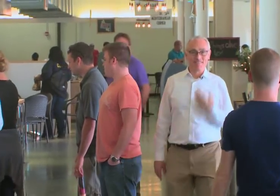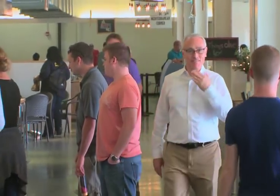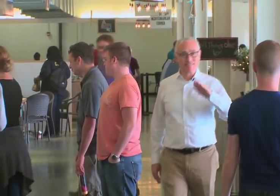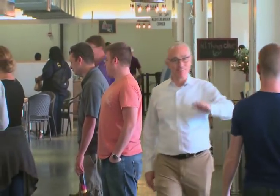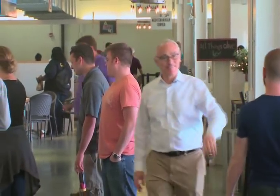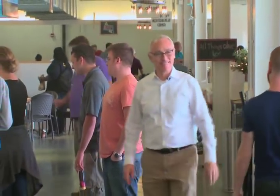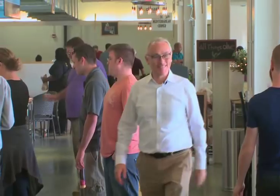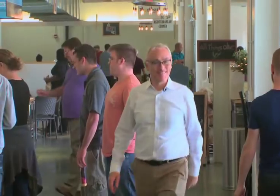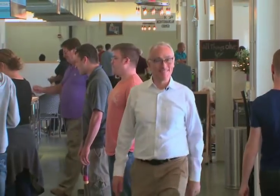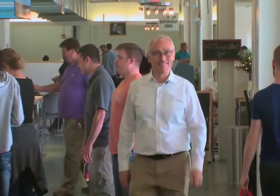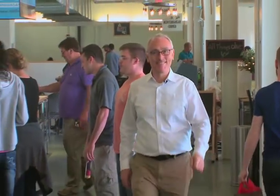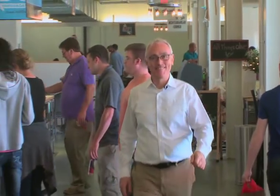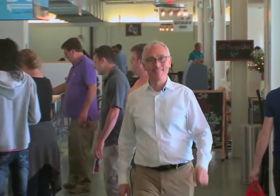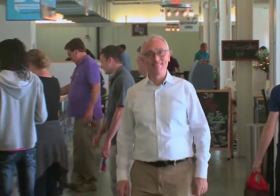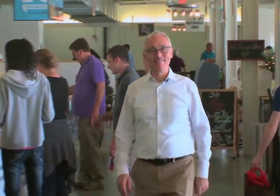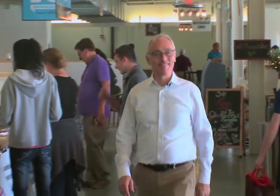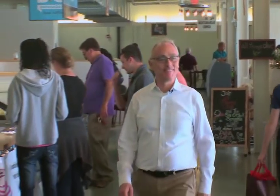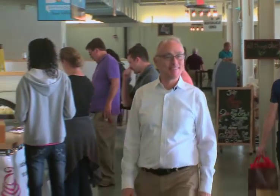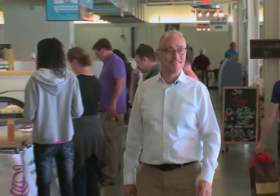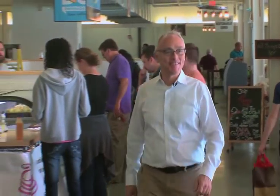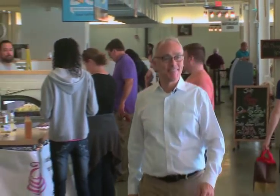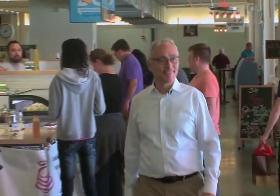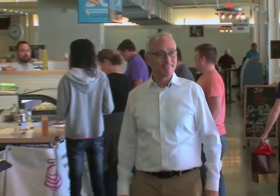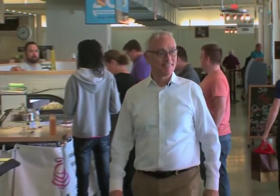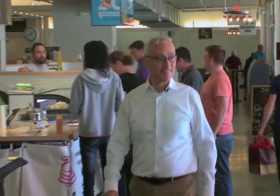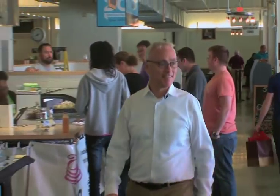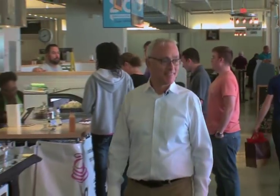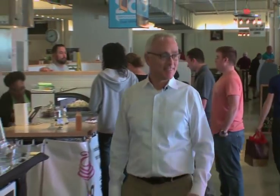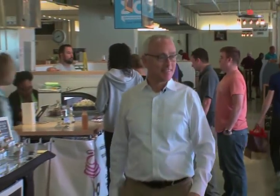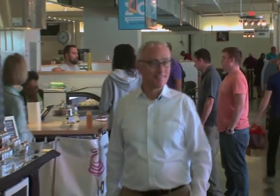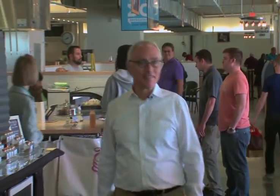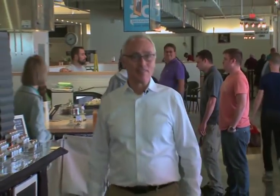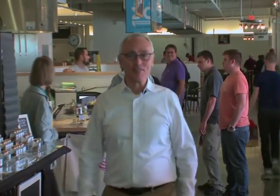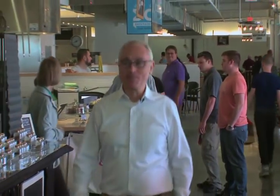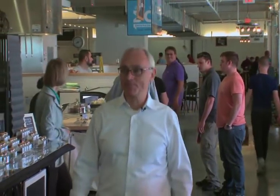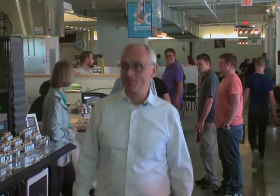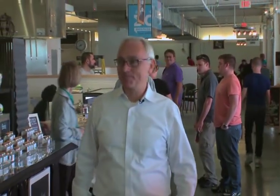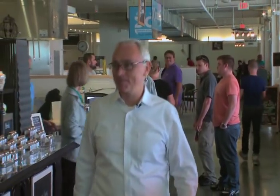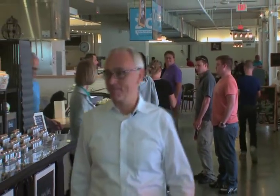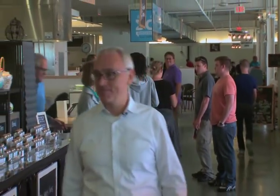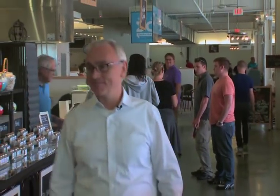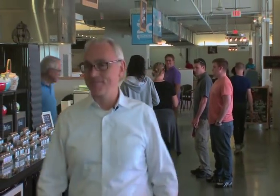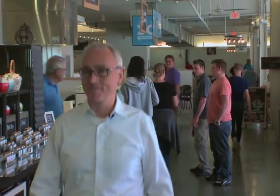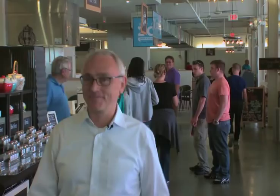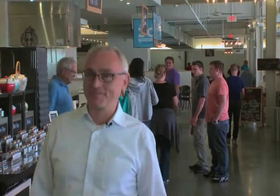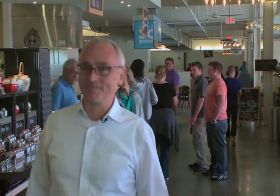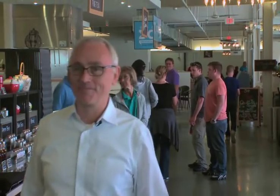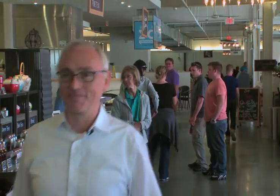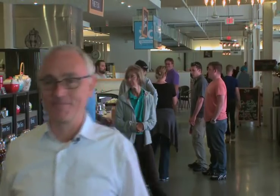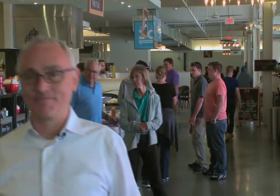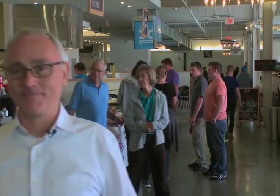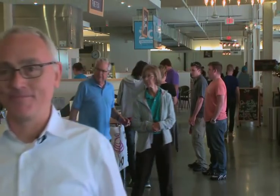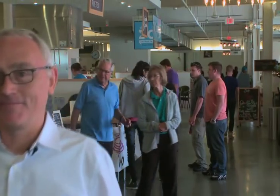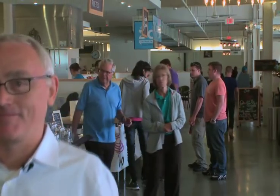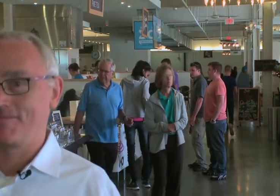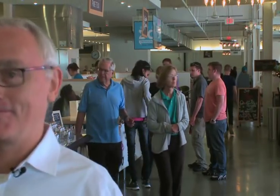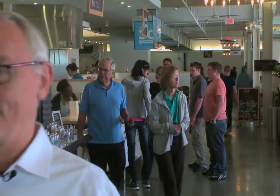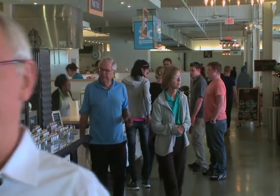Gallaudet planning director Hansel Bauman encouraged the developer to build a "deaf space" that is sensitive to deaf people's needs.